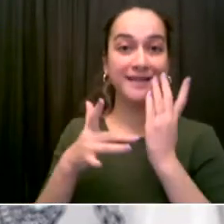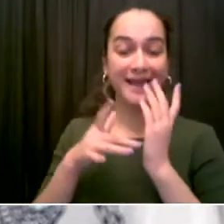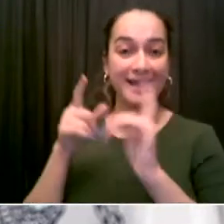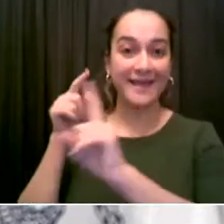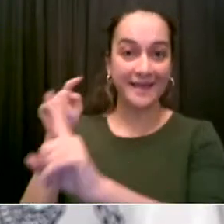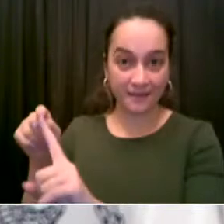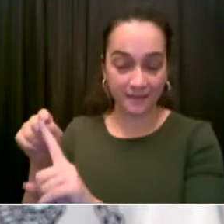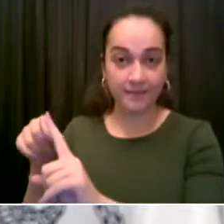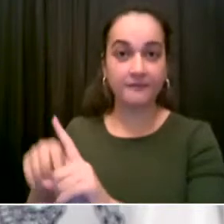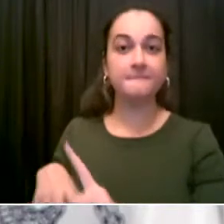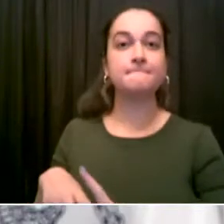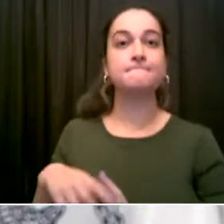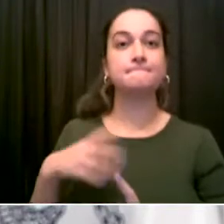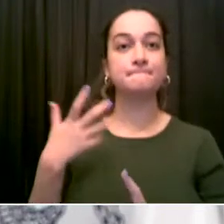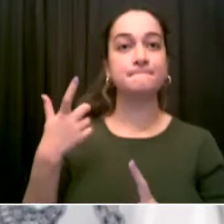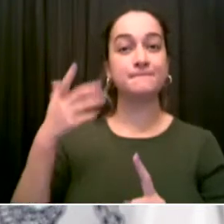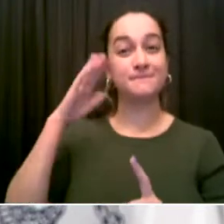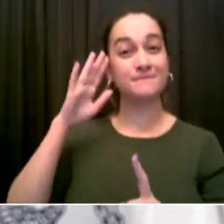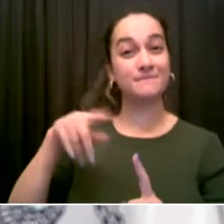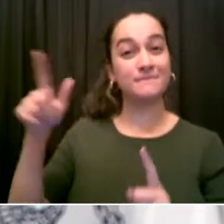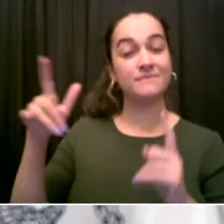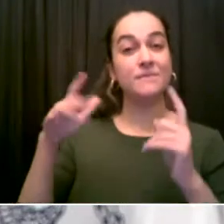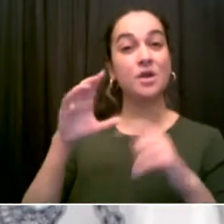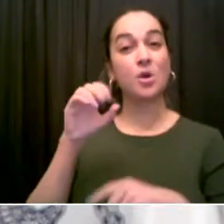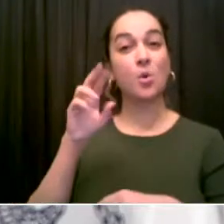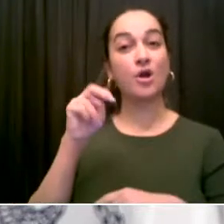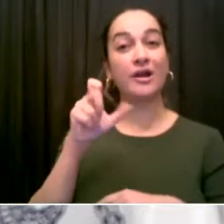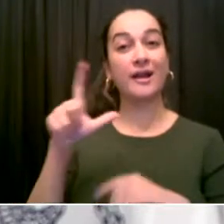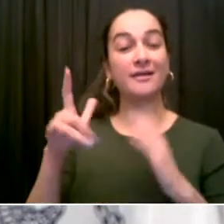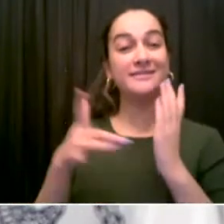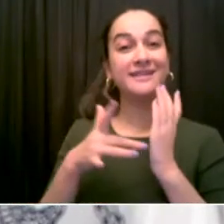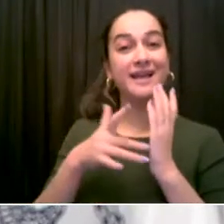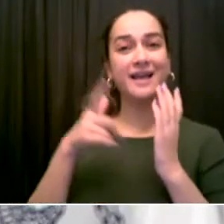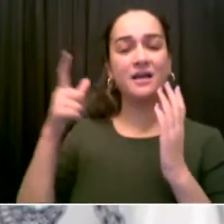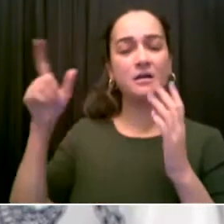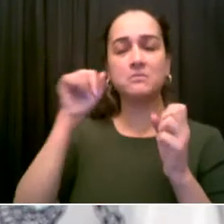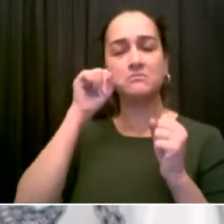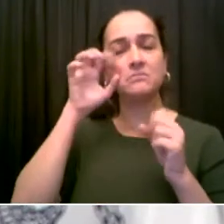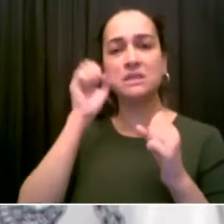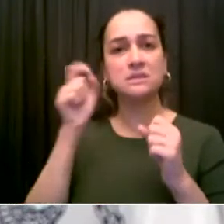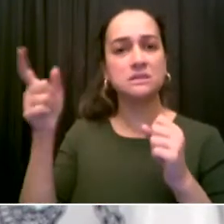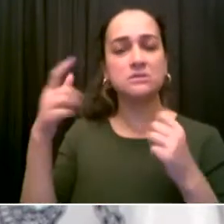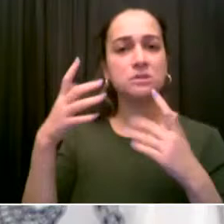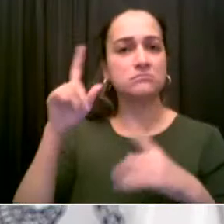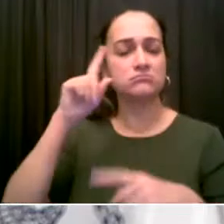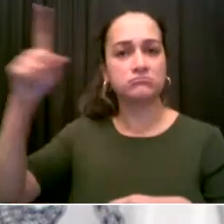HENRY. IT HAS BEEN A